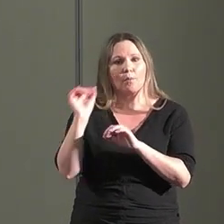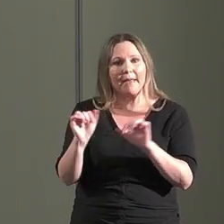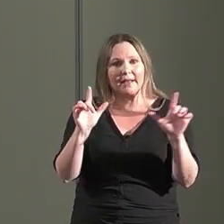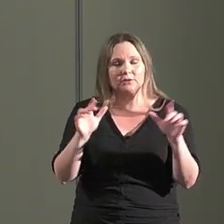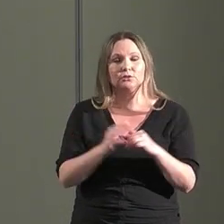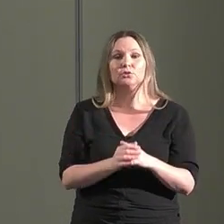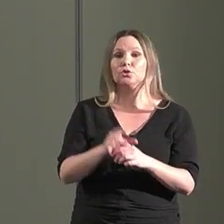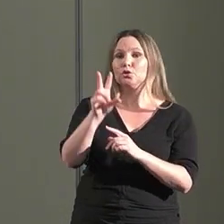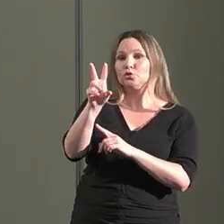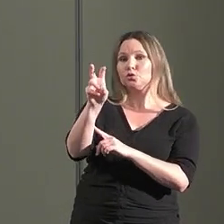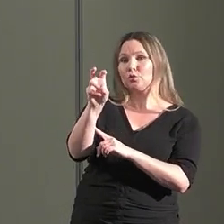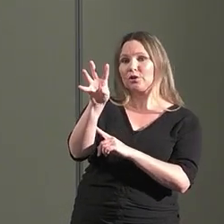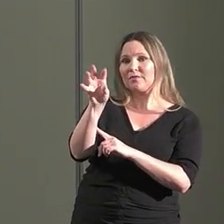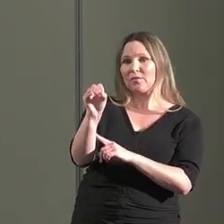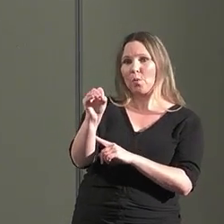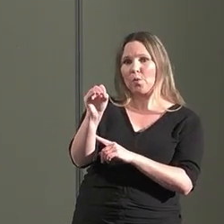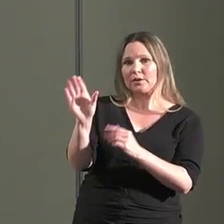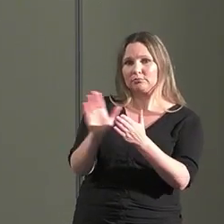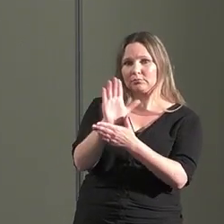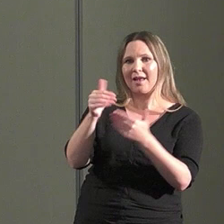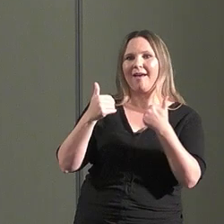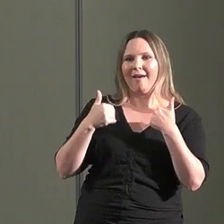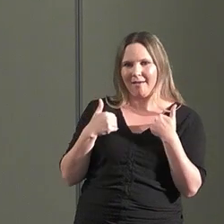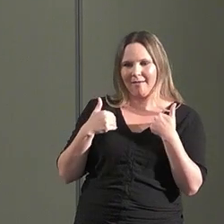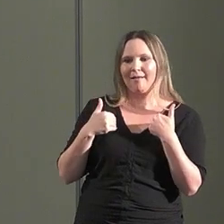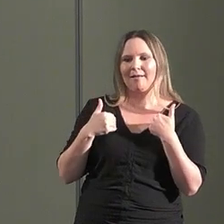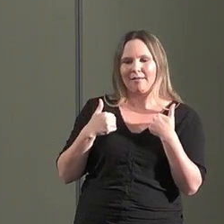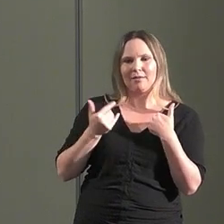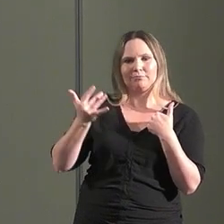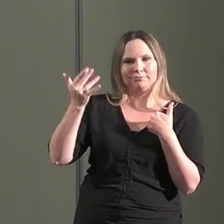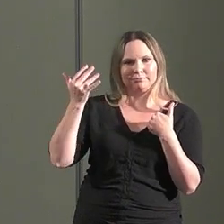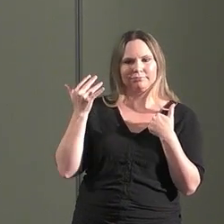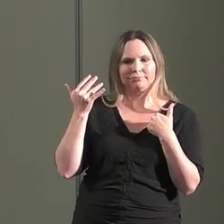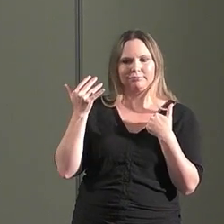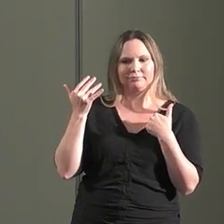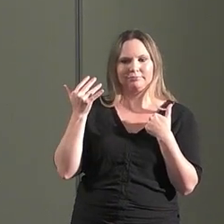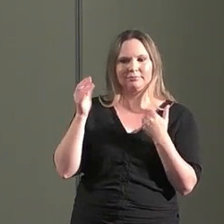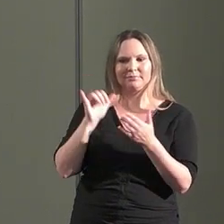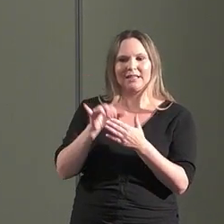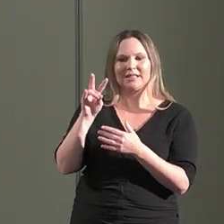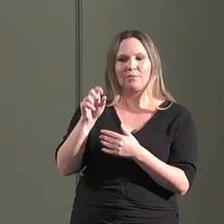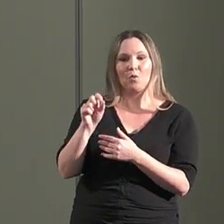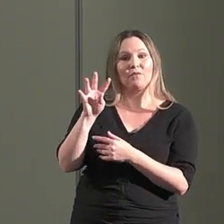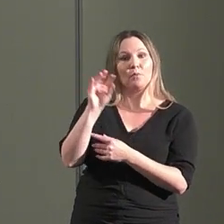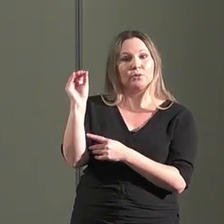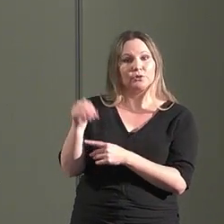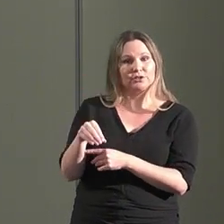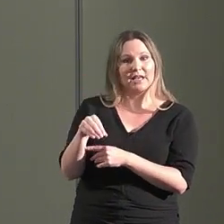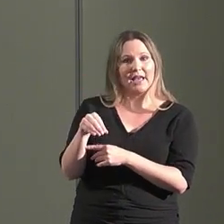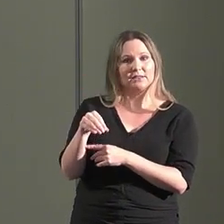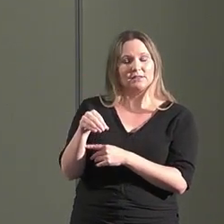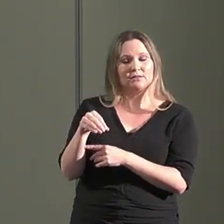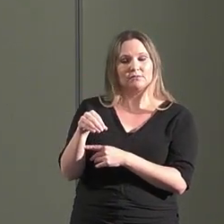240 institutions had that. 20 12 7.4% of the population.